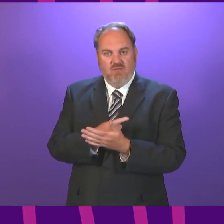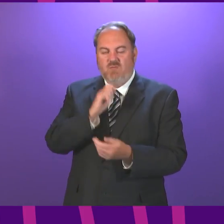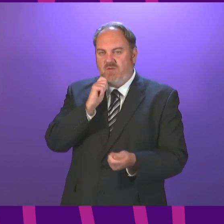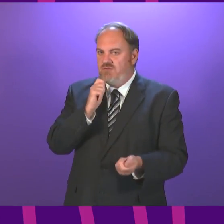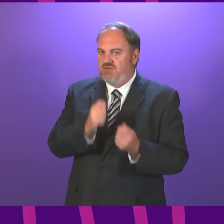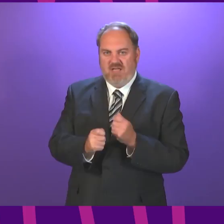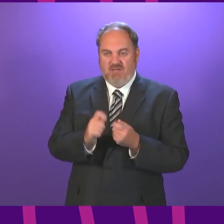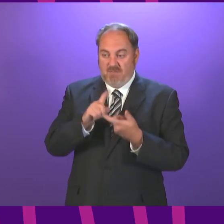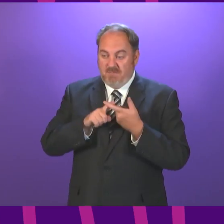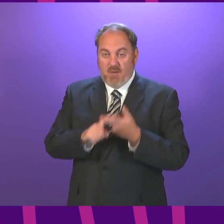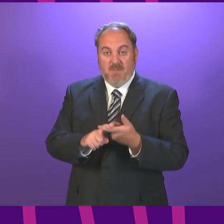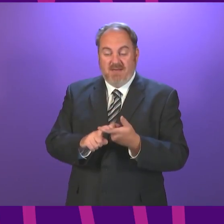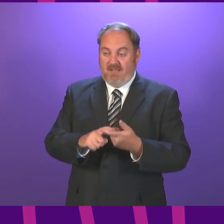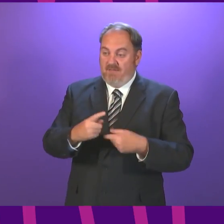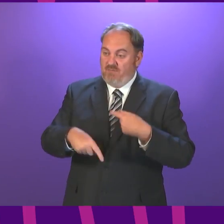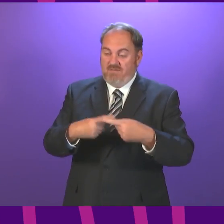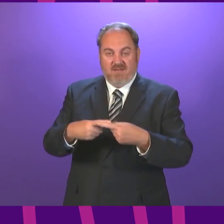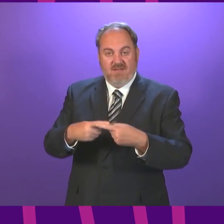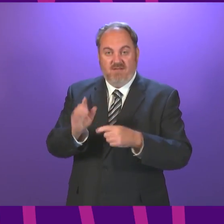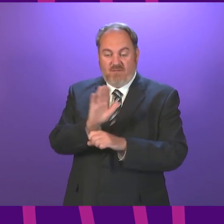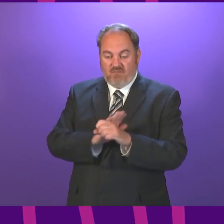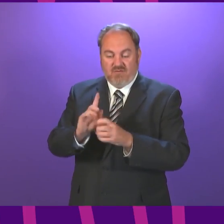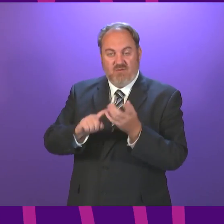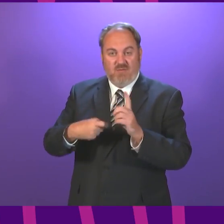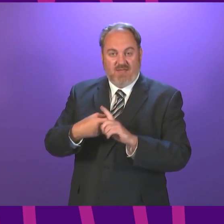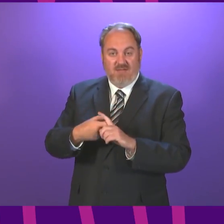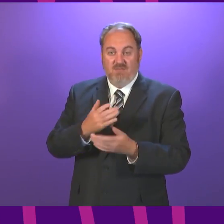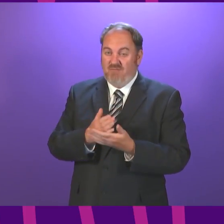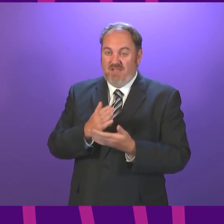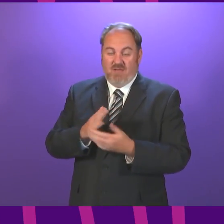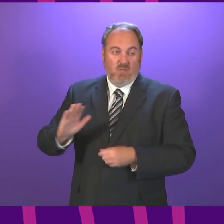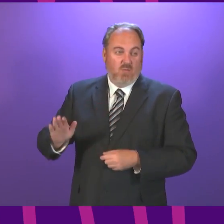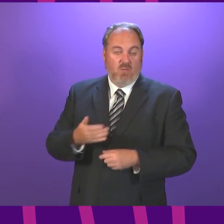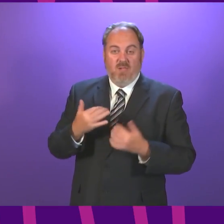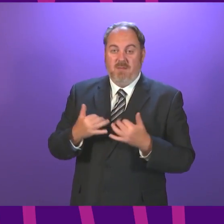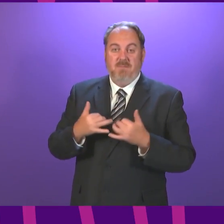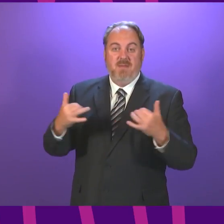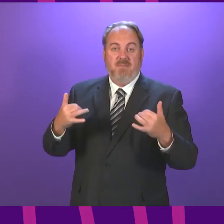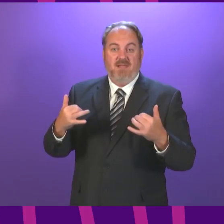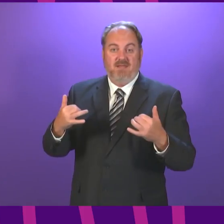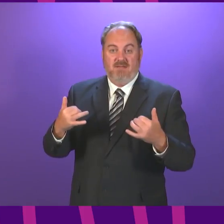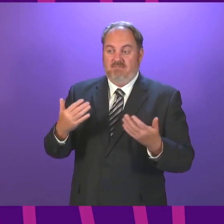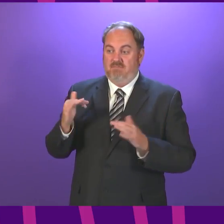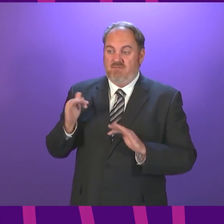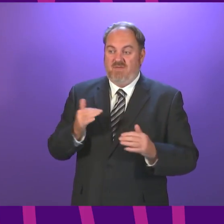across the UK, because it is beholden on all public servants to do everything that we can